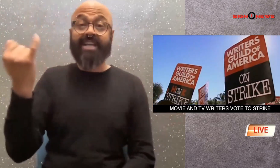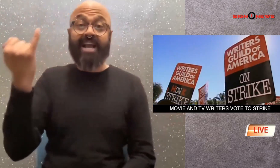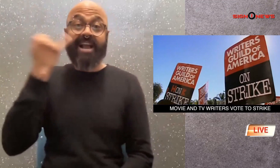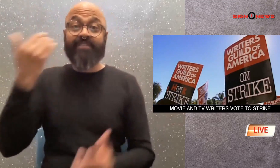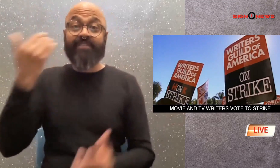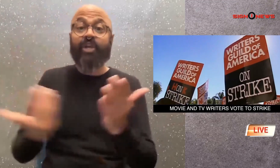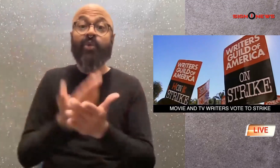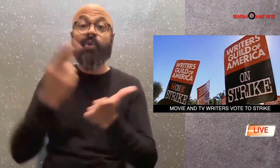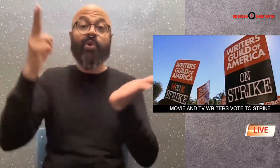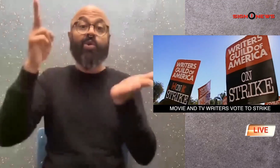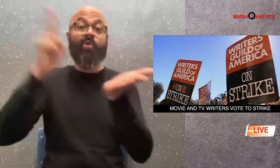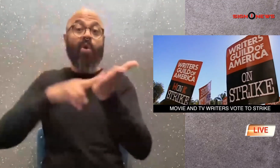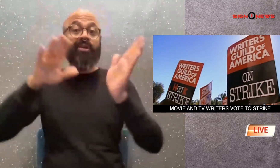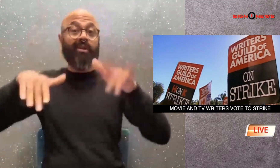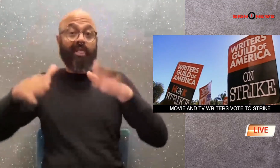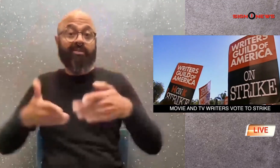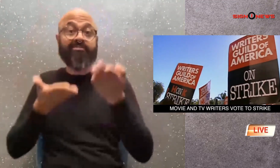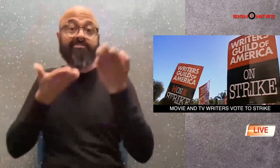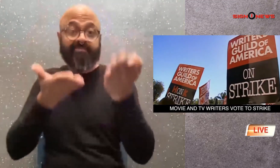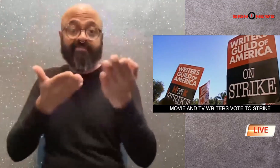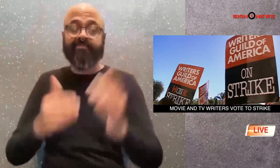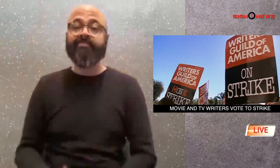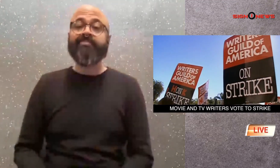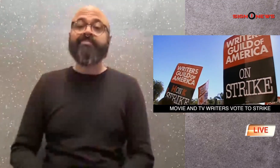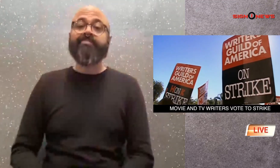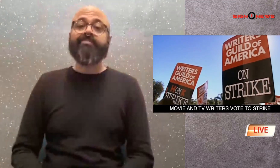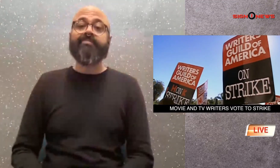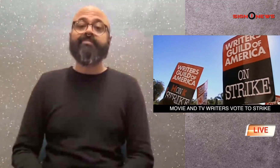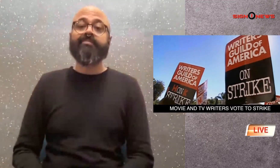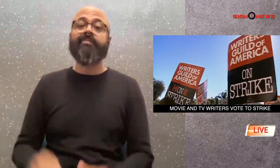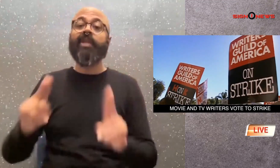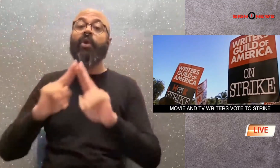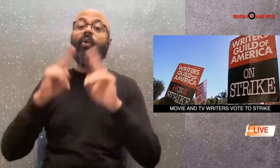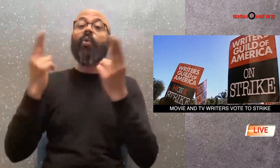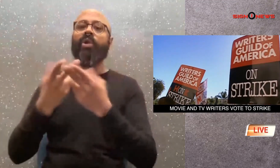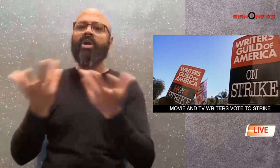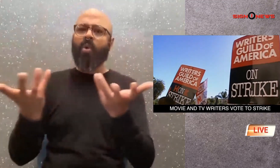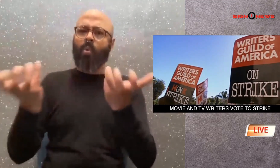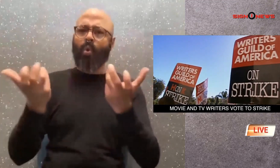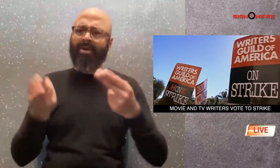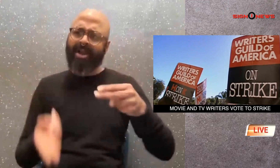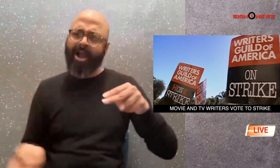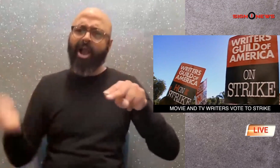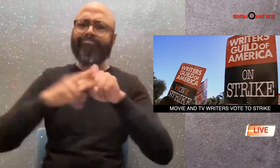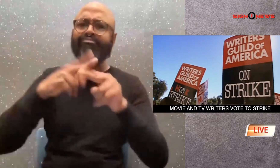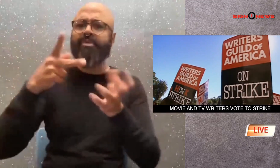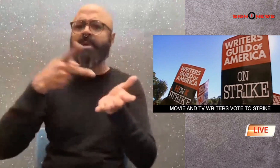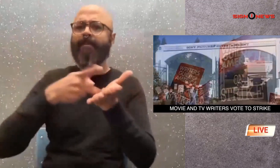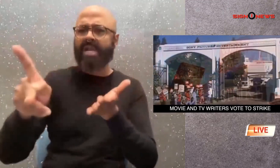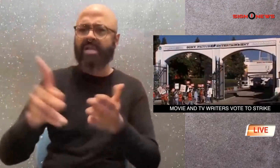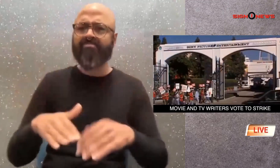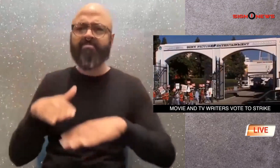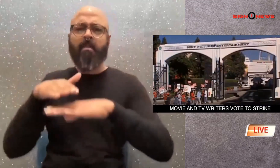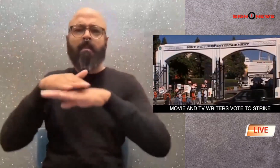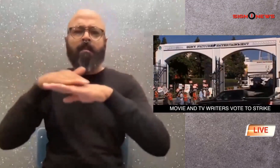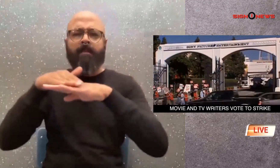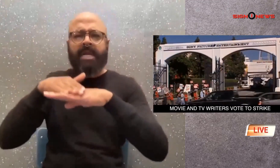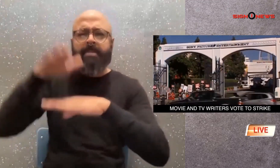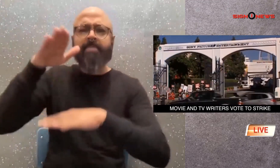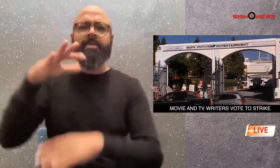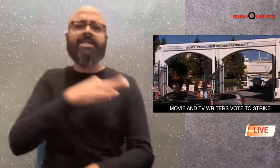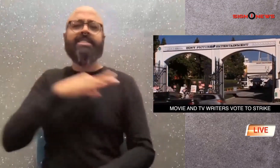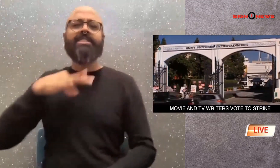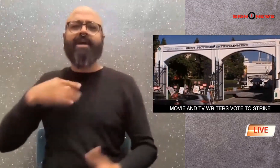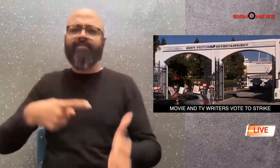Guild of America voted to leave on May 1 if a new contract is not in place the union wants